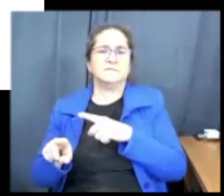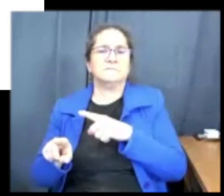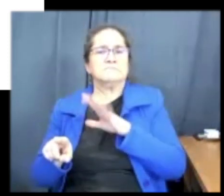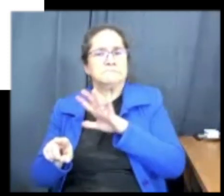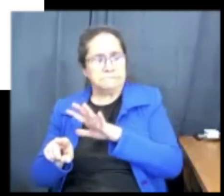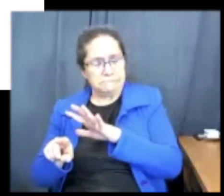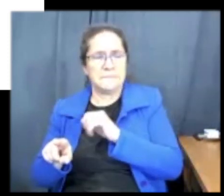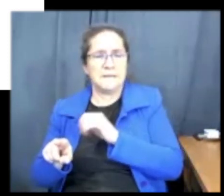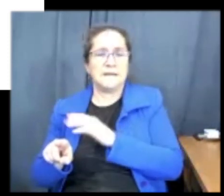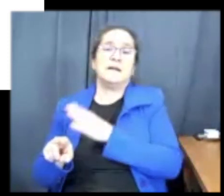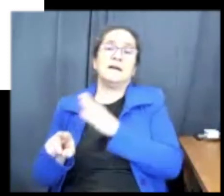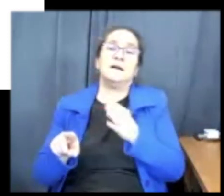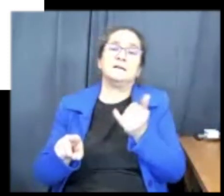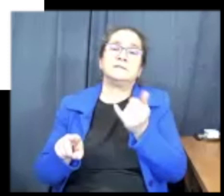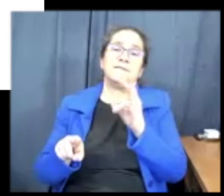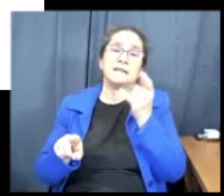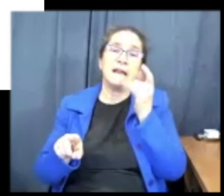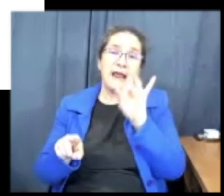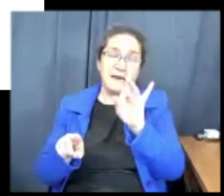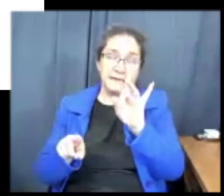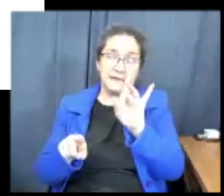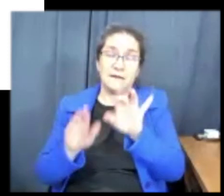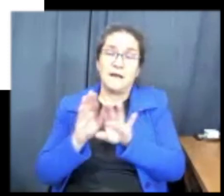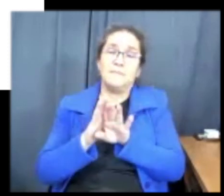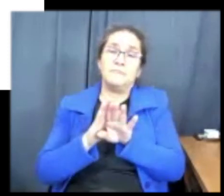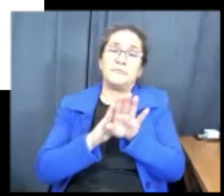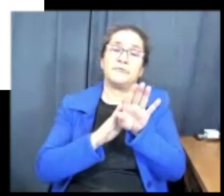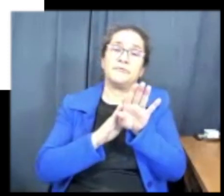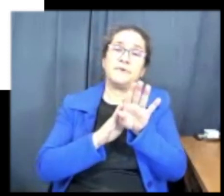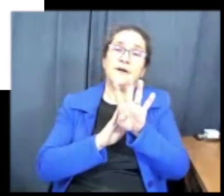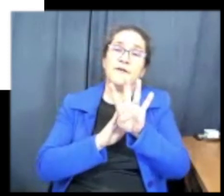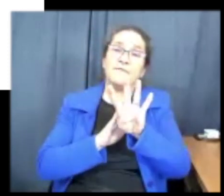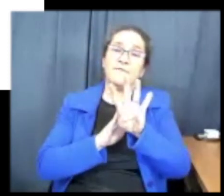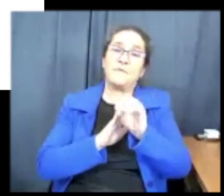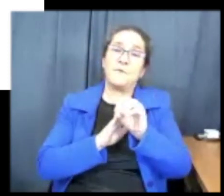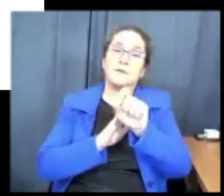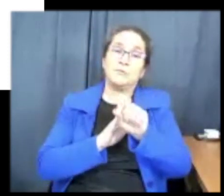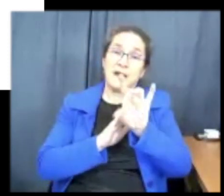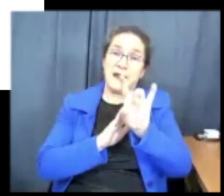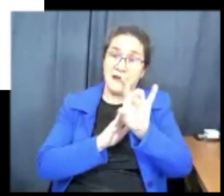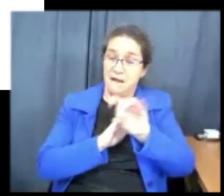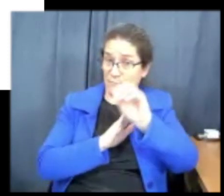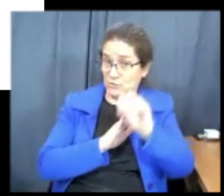In 2017-18 that number increased to 40.88% of students